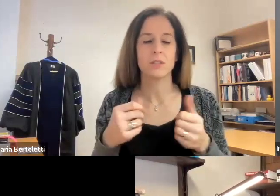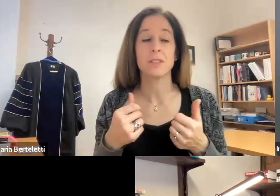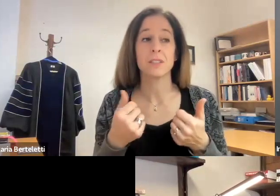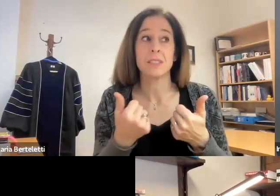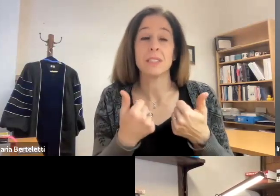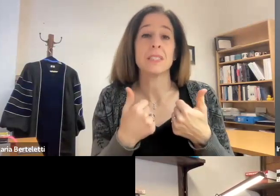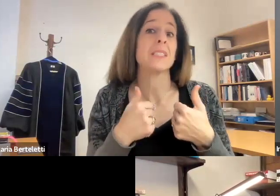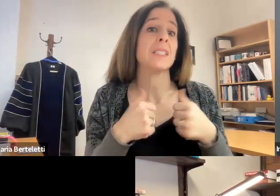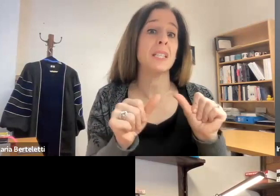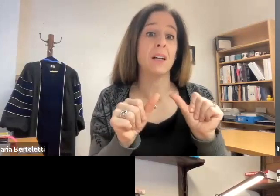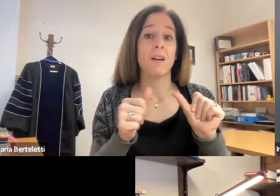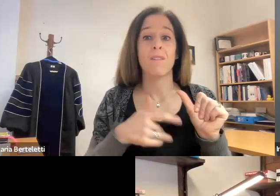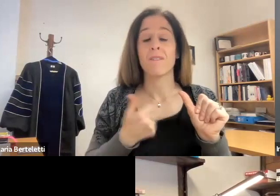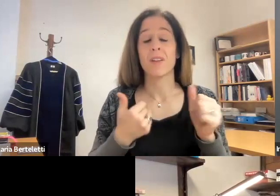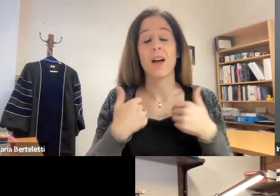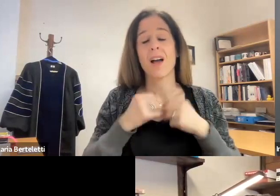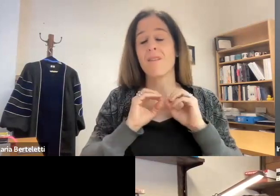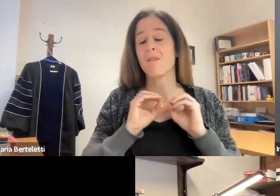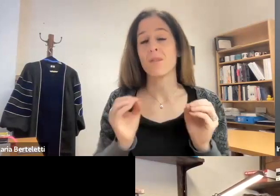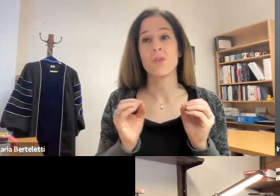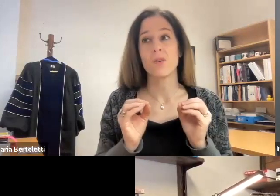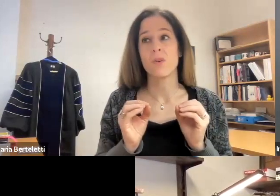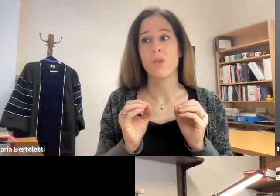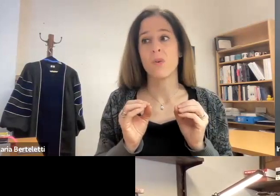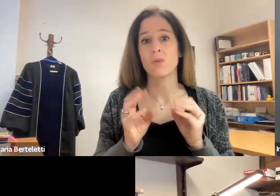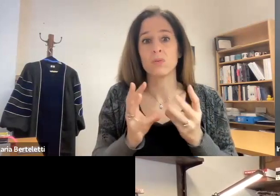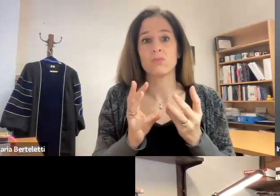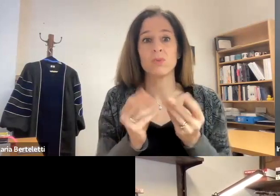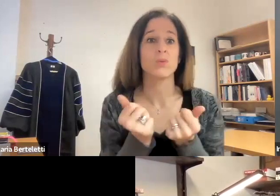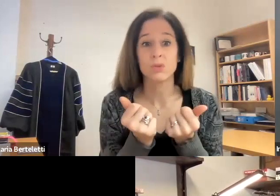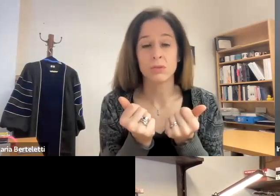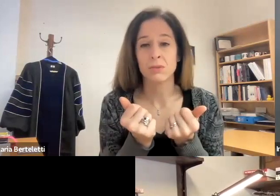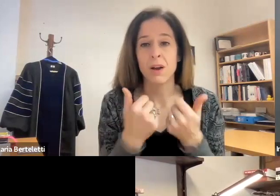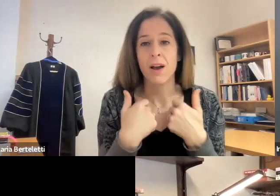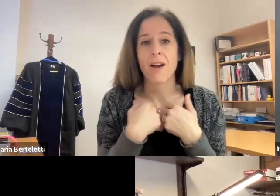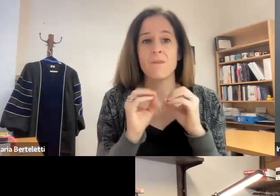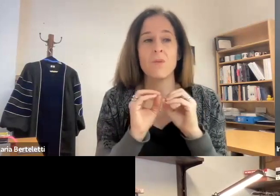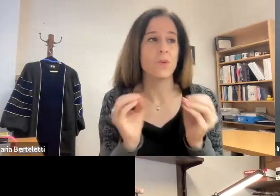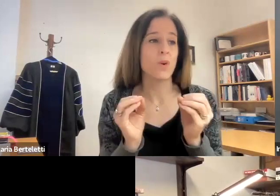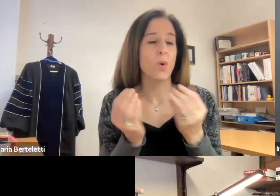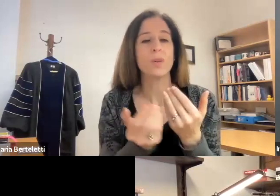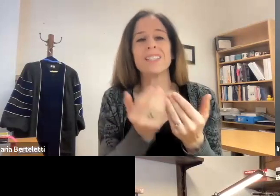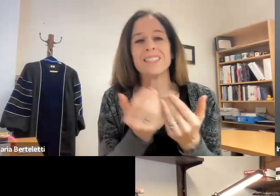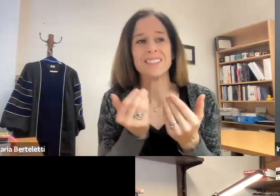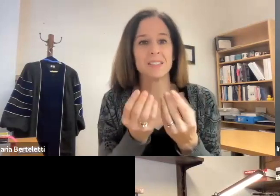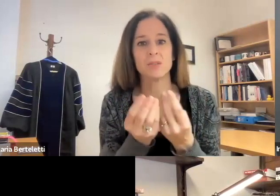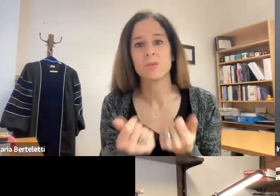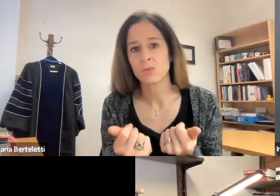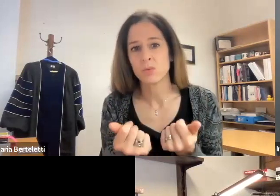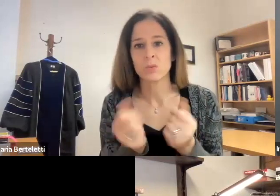unpack, still have so many questions.